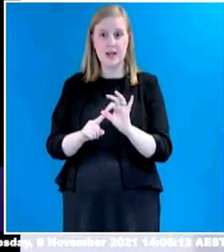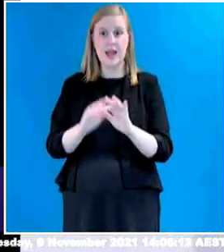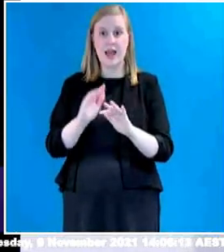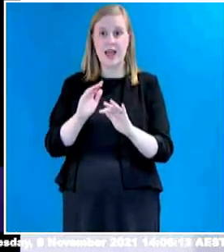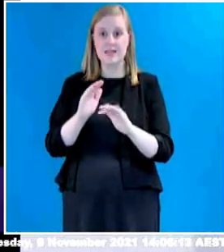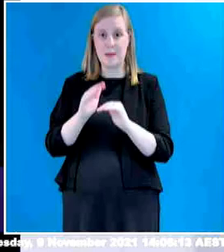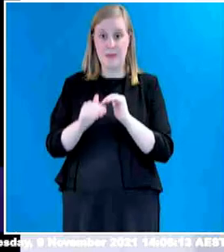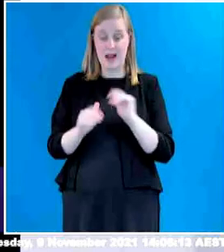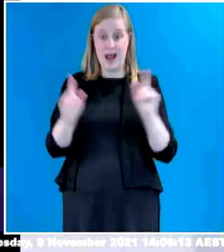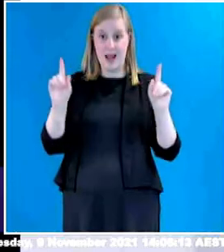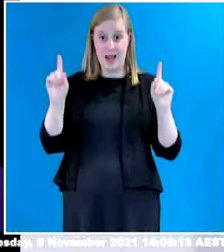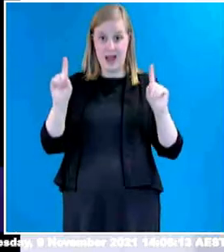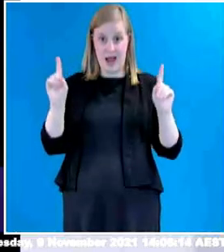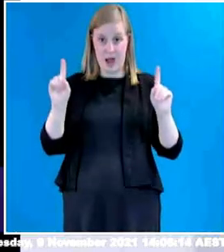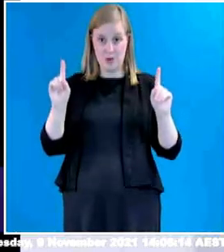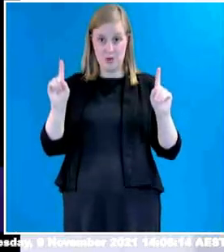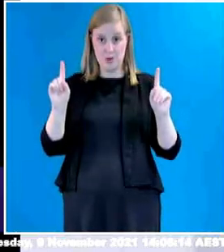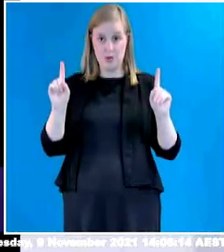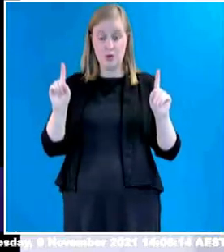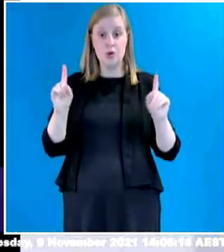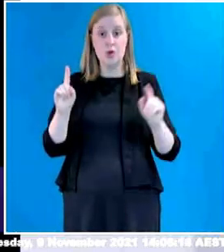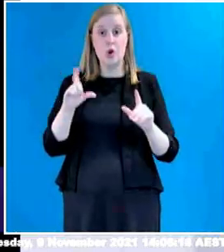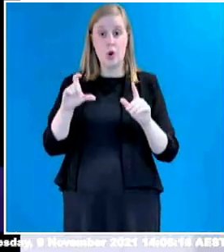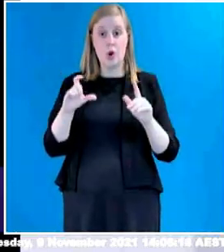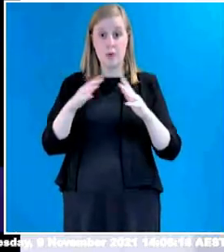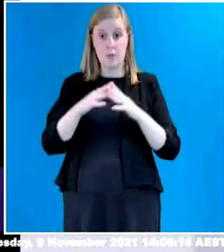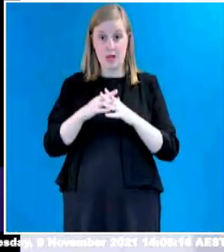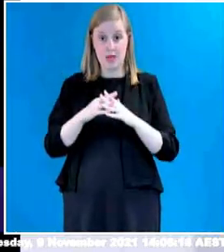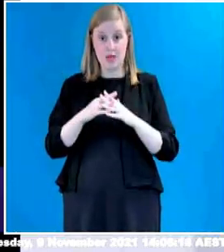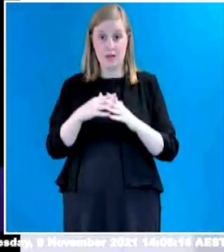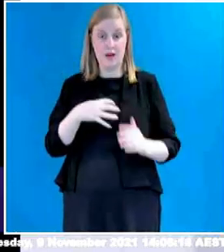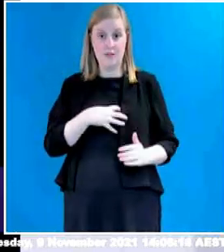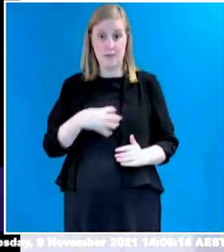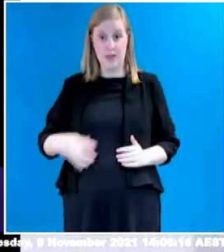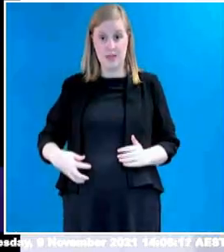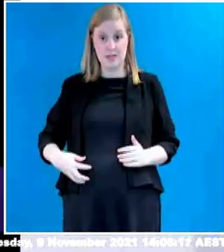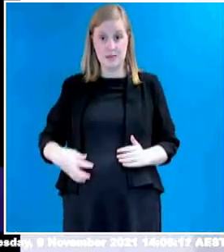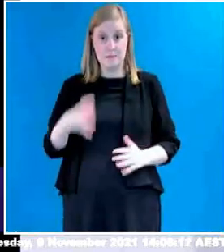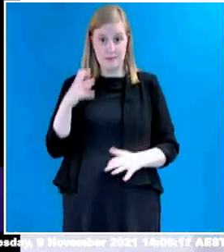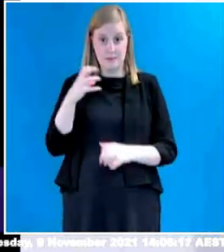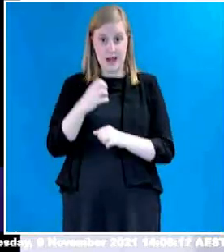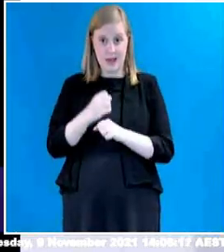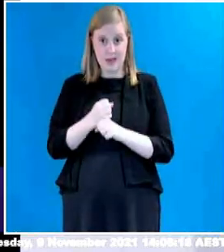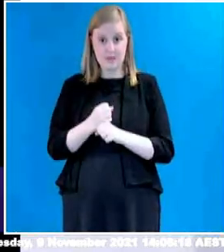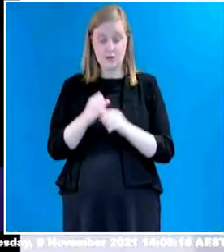point in time does the Commonwealth consider that it has implemented the